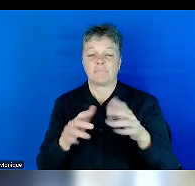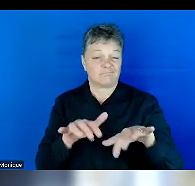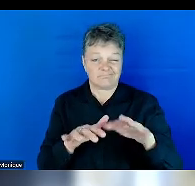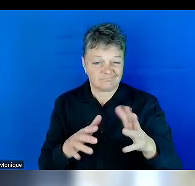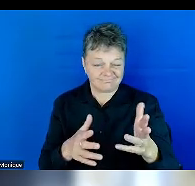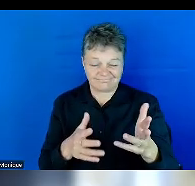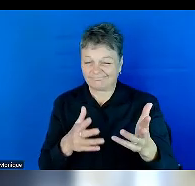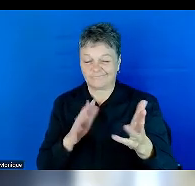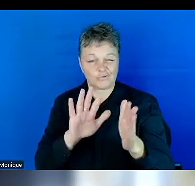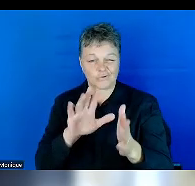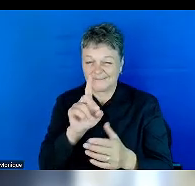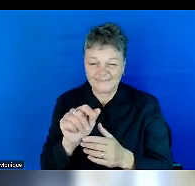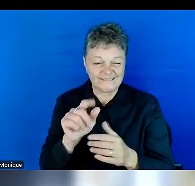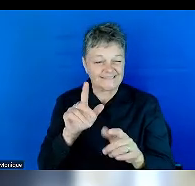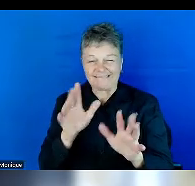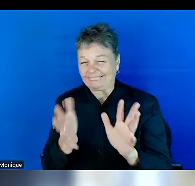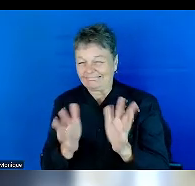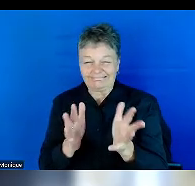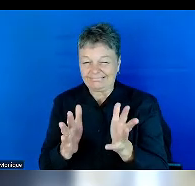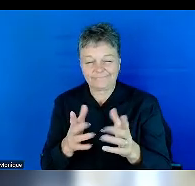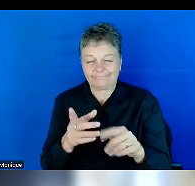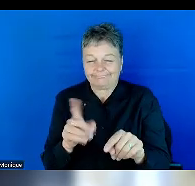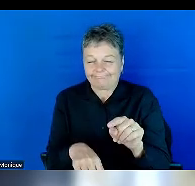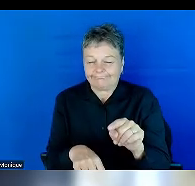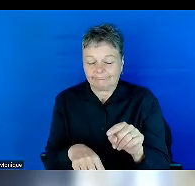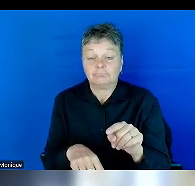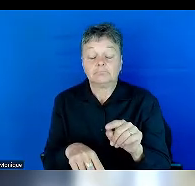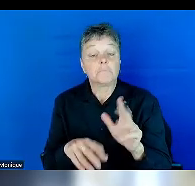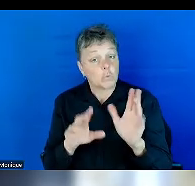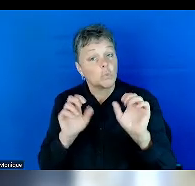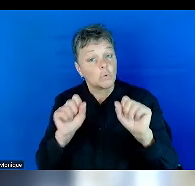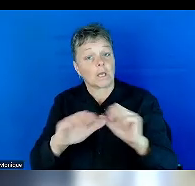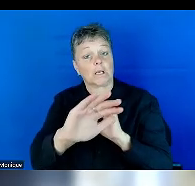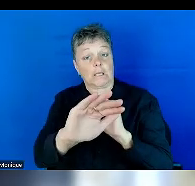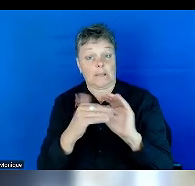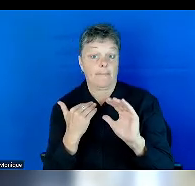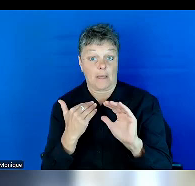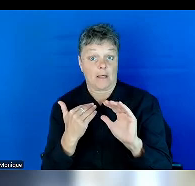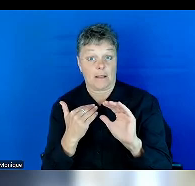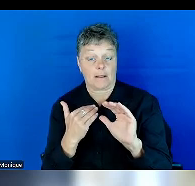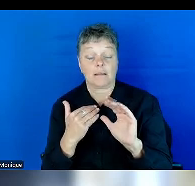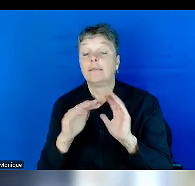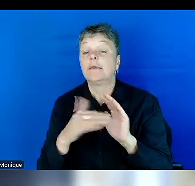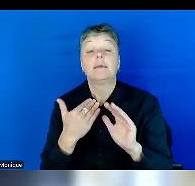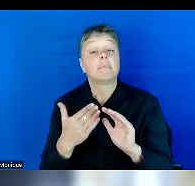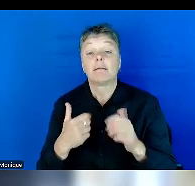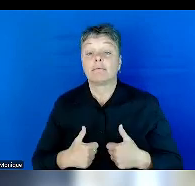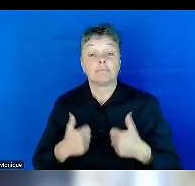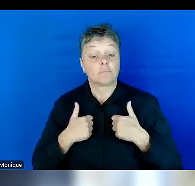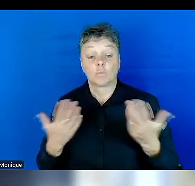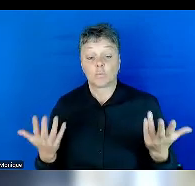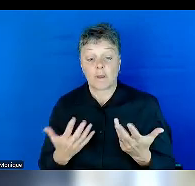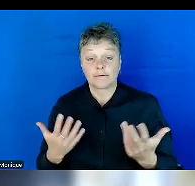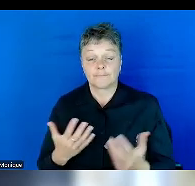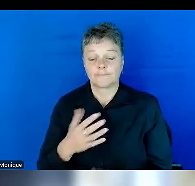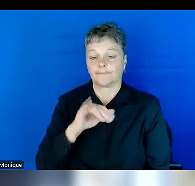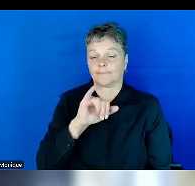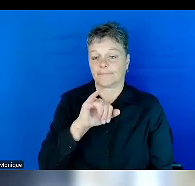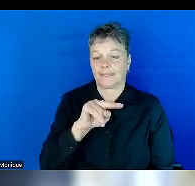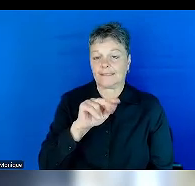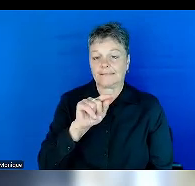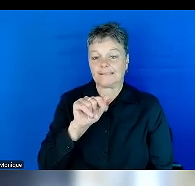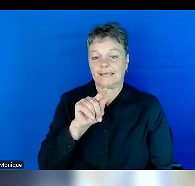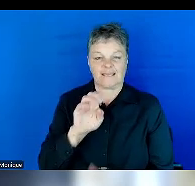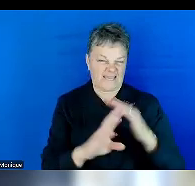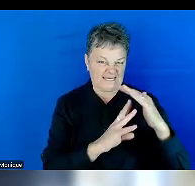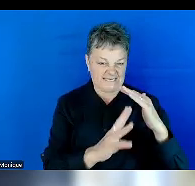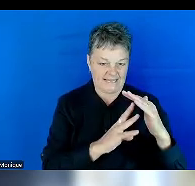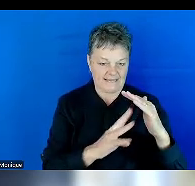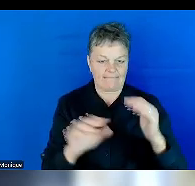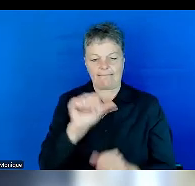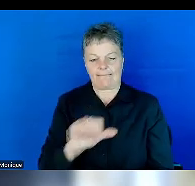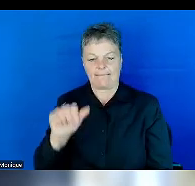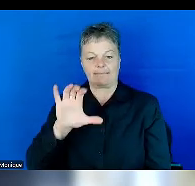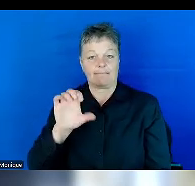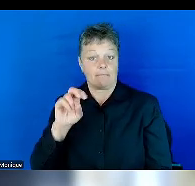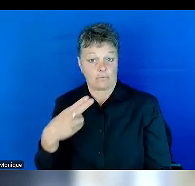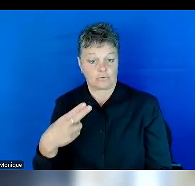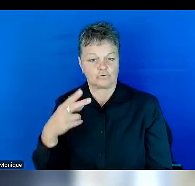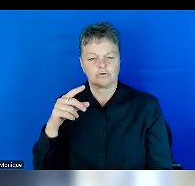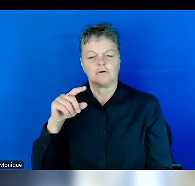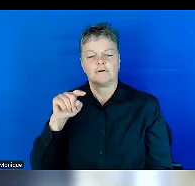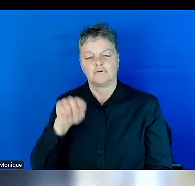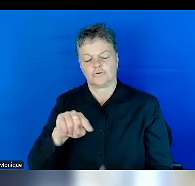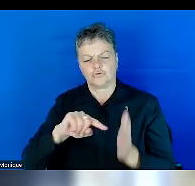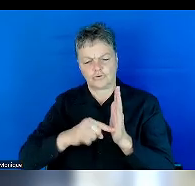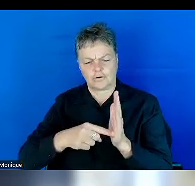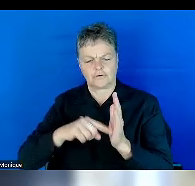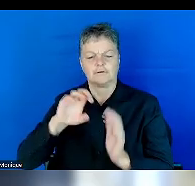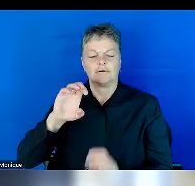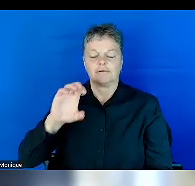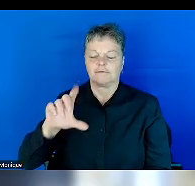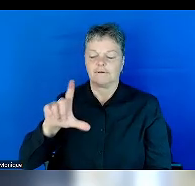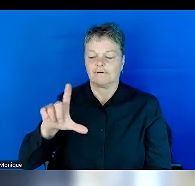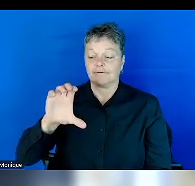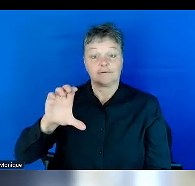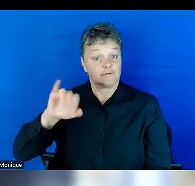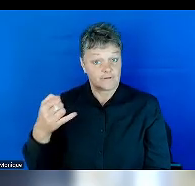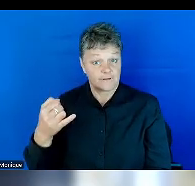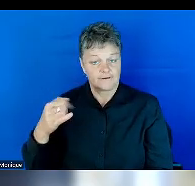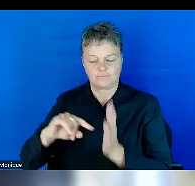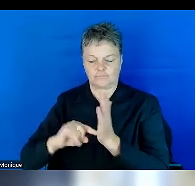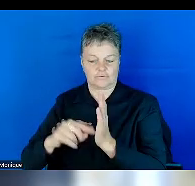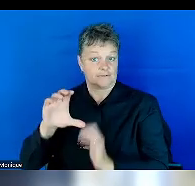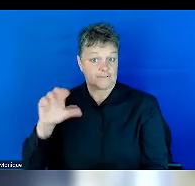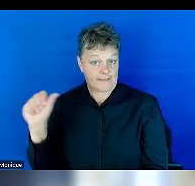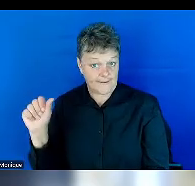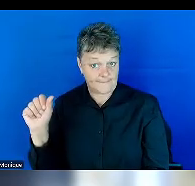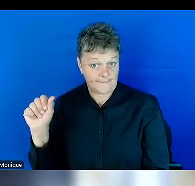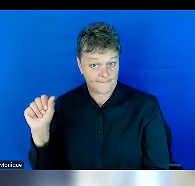um you can also email us um at intake@arch.CLCJ.ca.